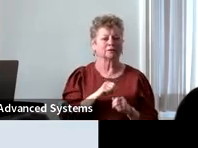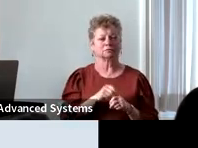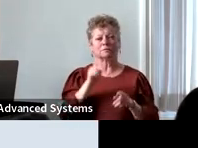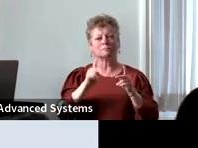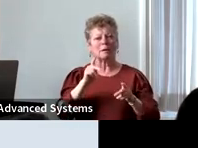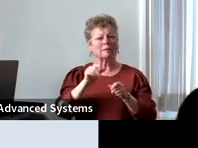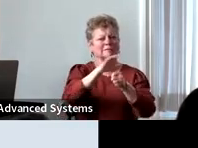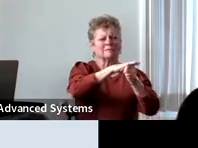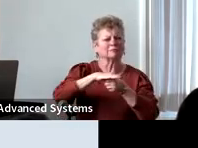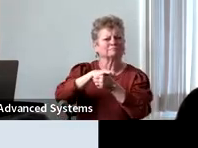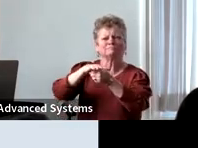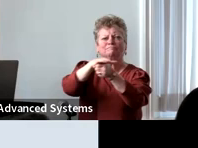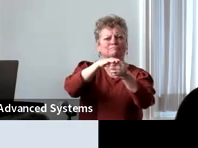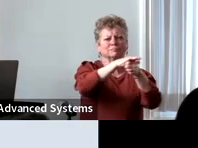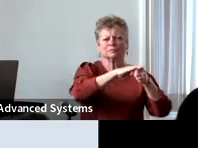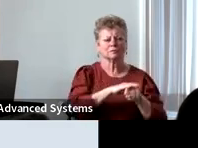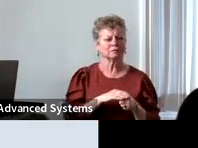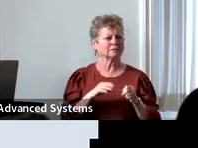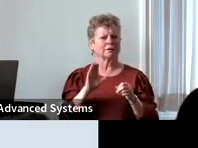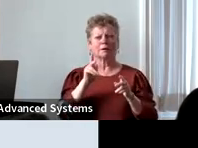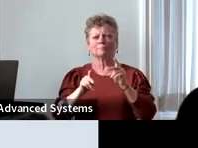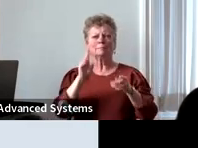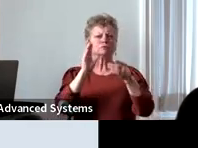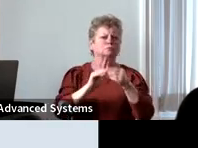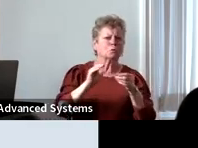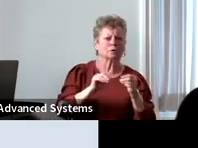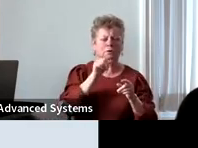in different geographic regions, stories of people with chronic illnesses,